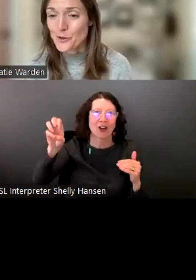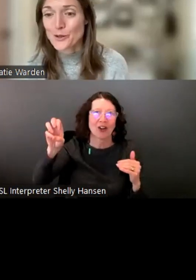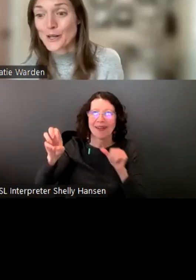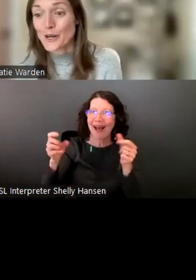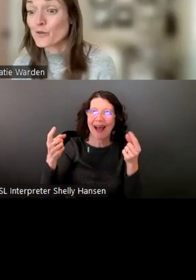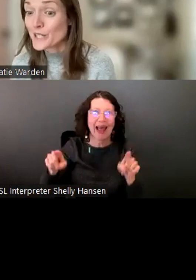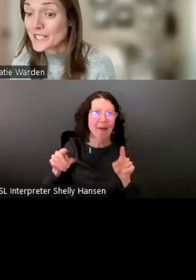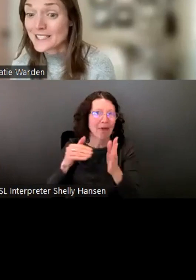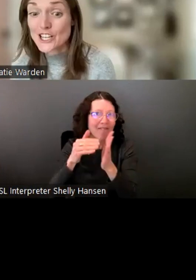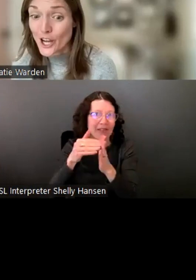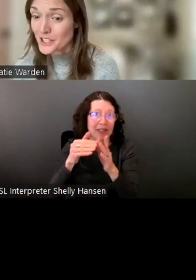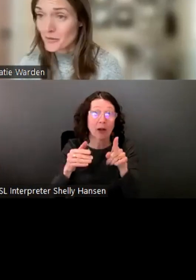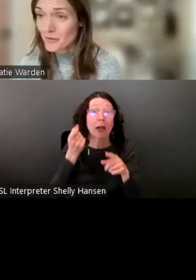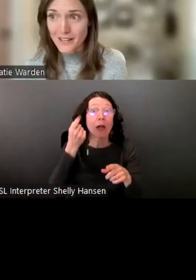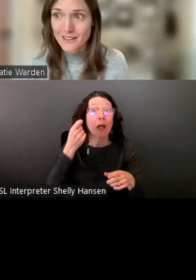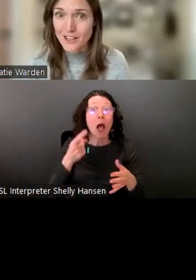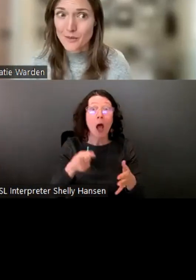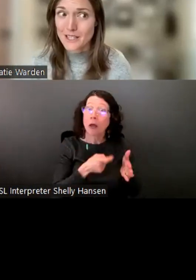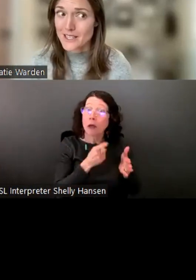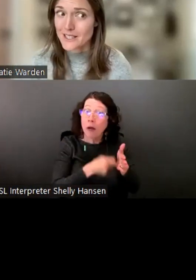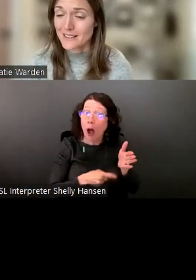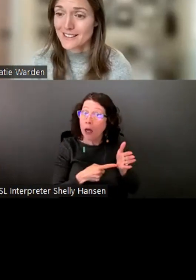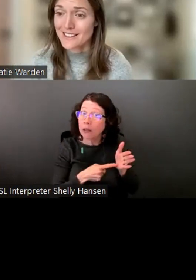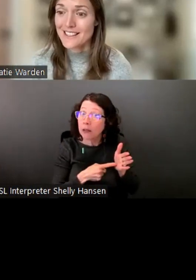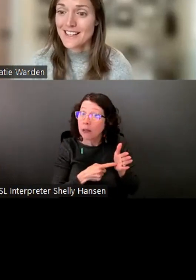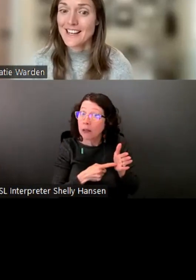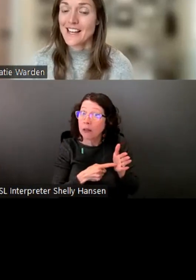or a reason not to provide an accommodation listed.